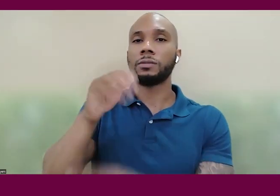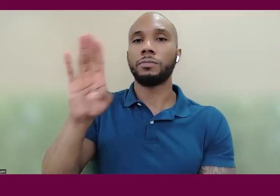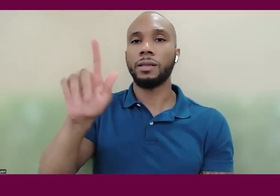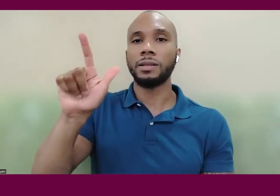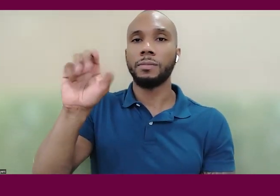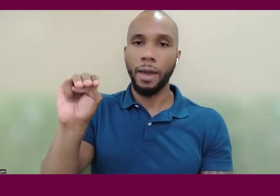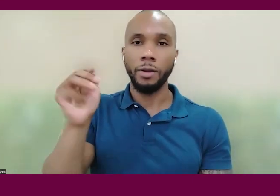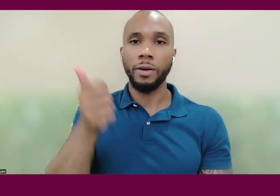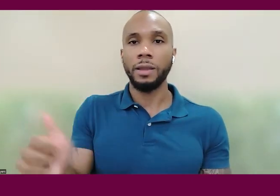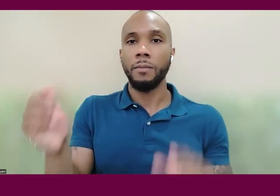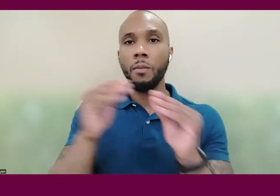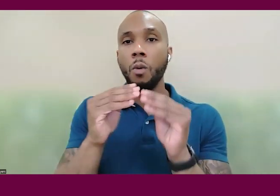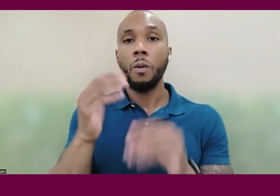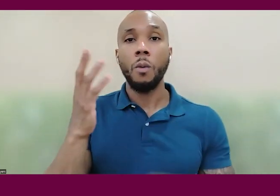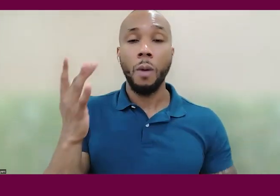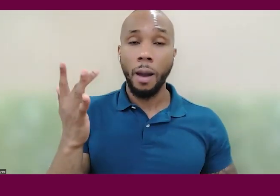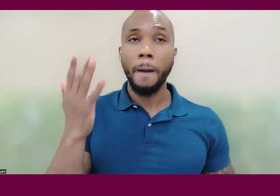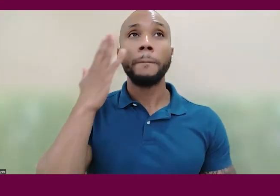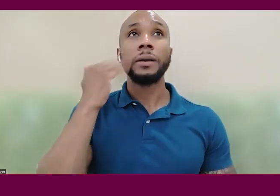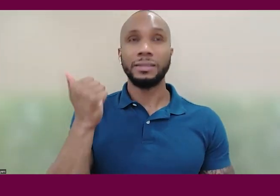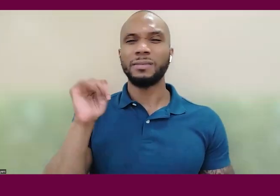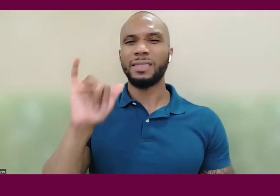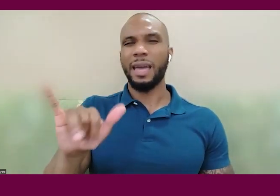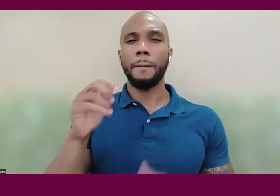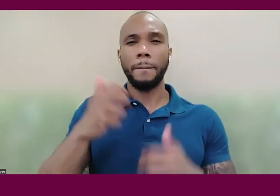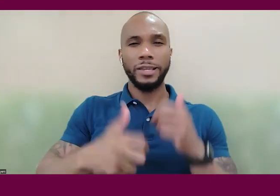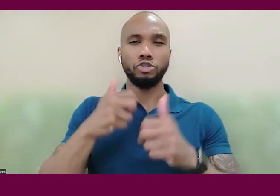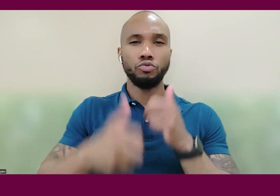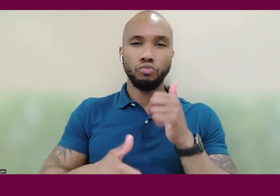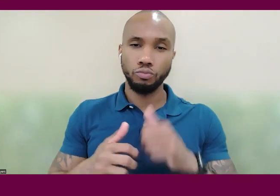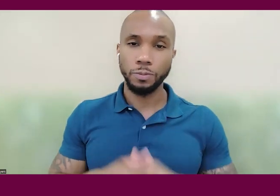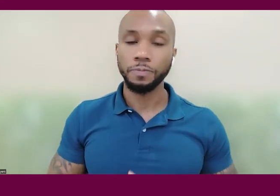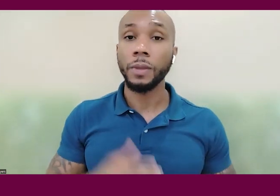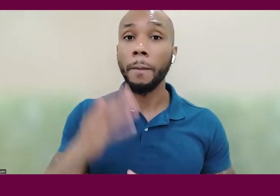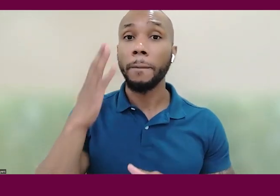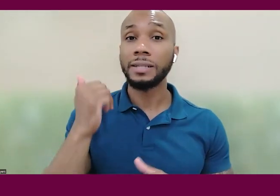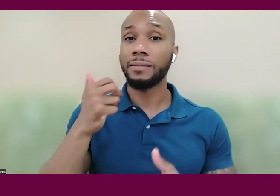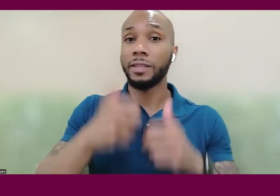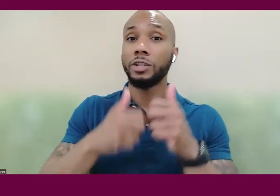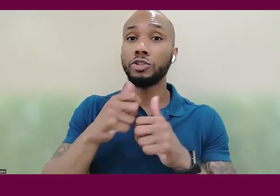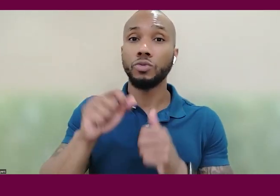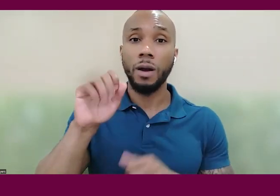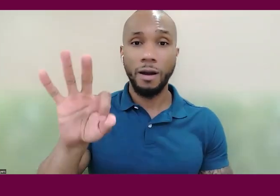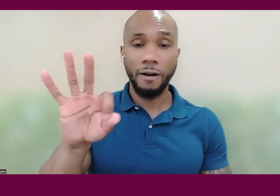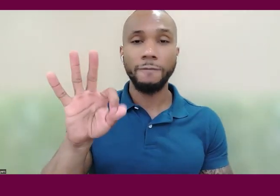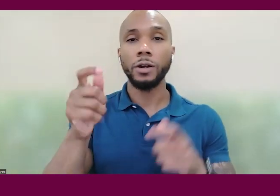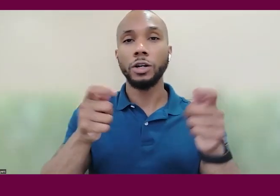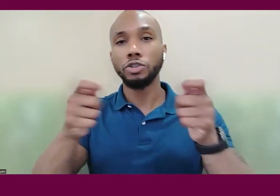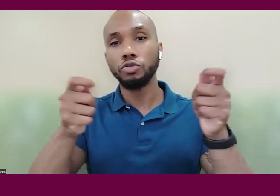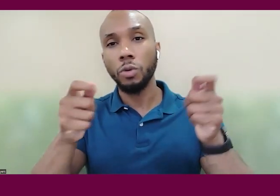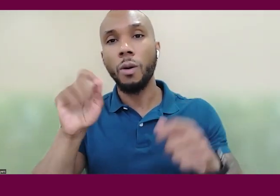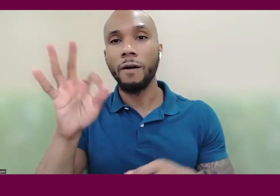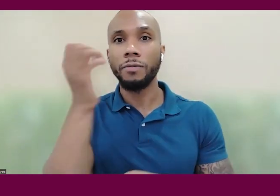Matter, by the way, because of this issue, because of the issues of control of the movement.